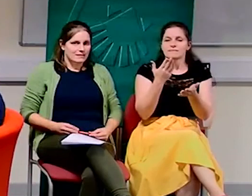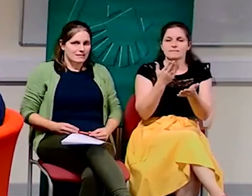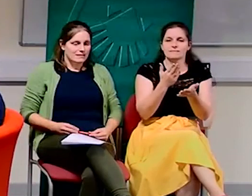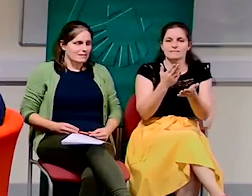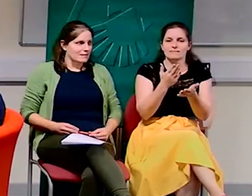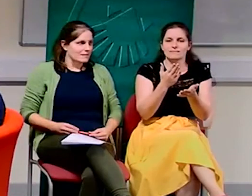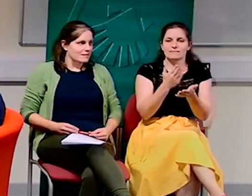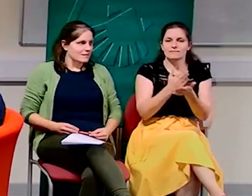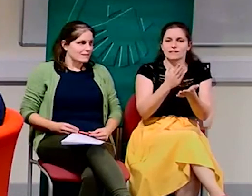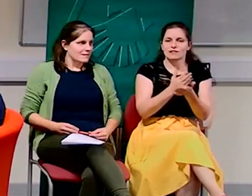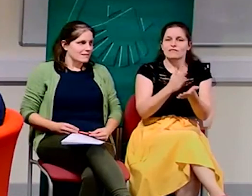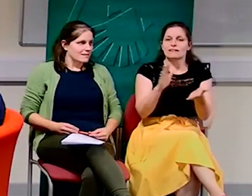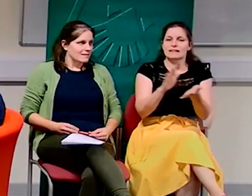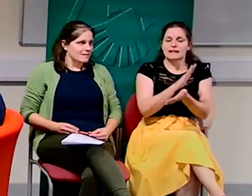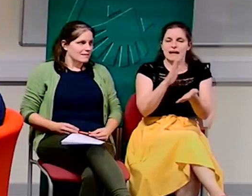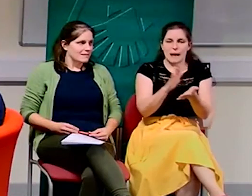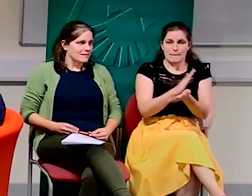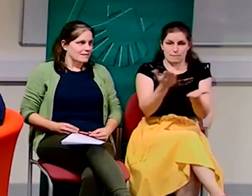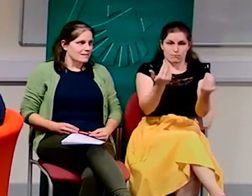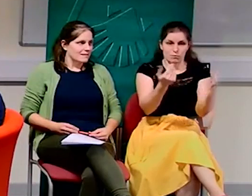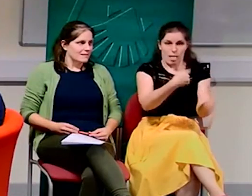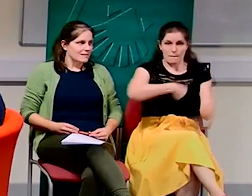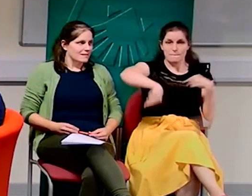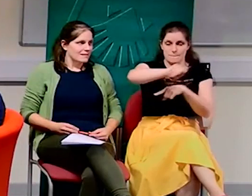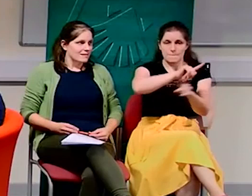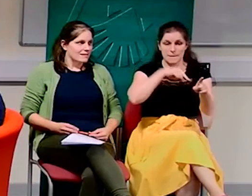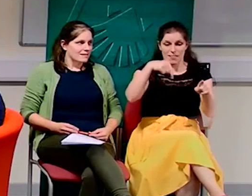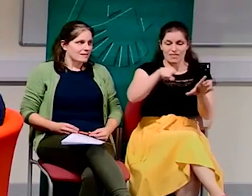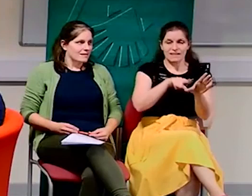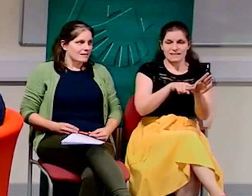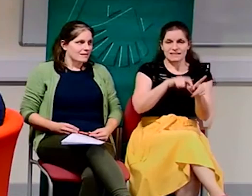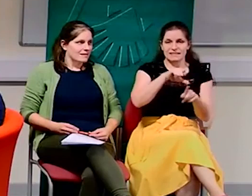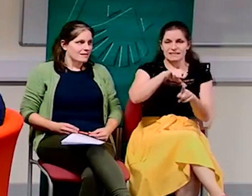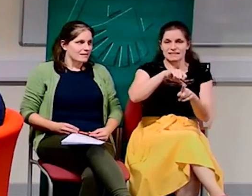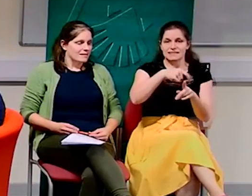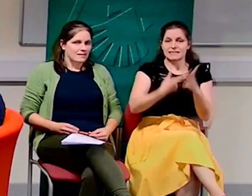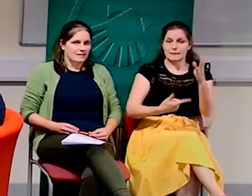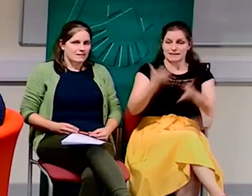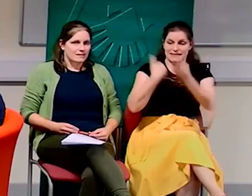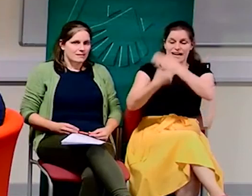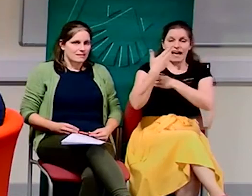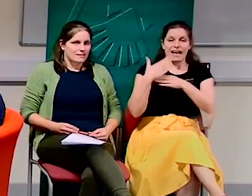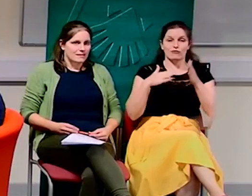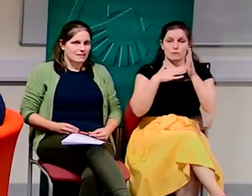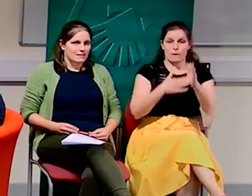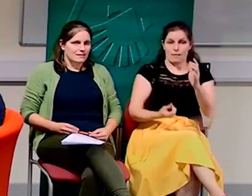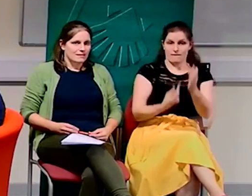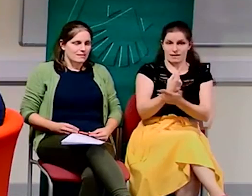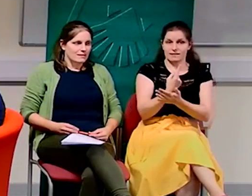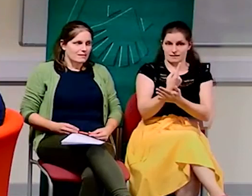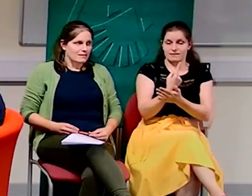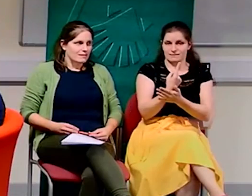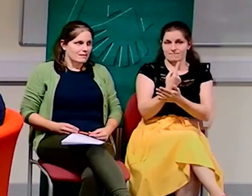to welcome you this evening to this year's Disability History Month event um it's around